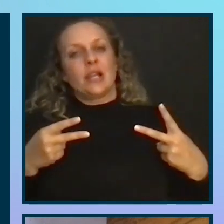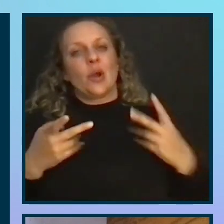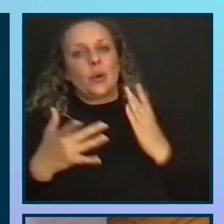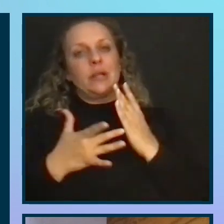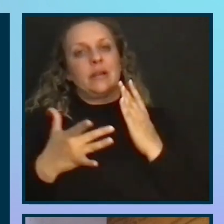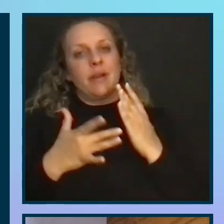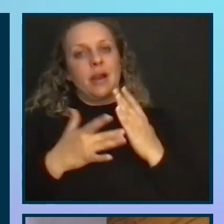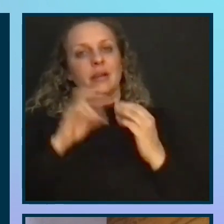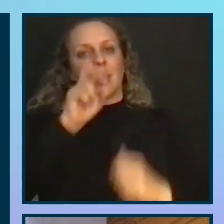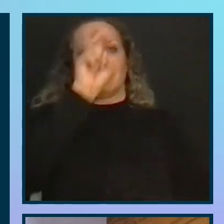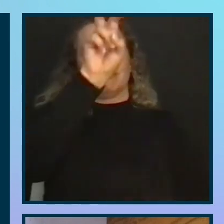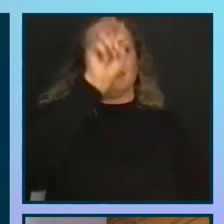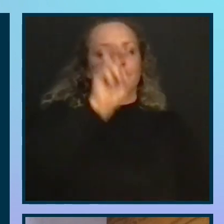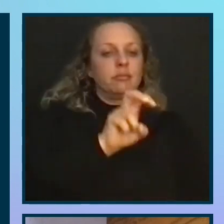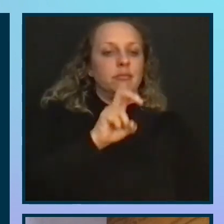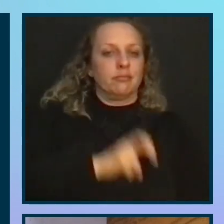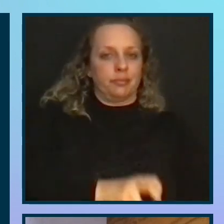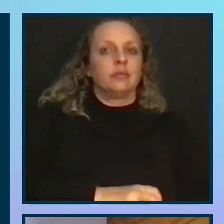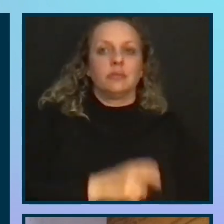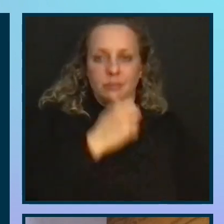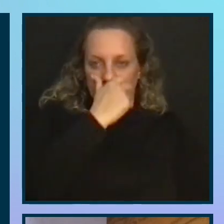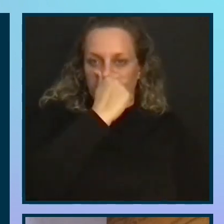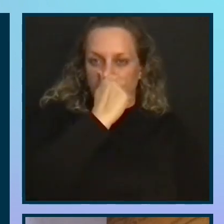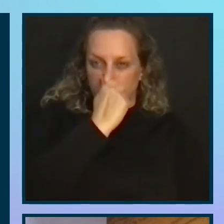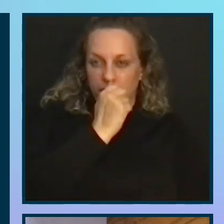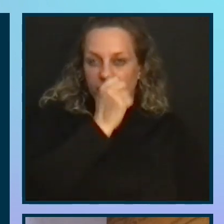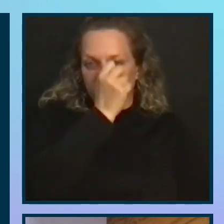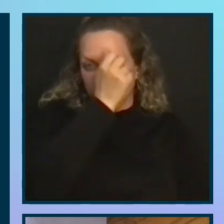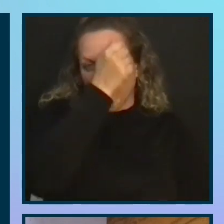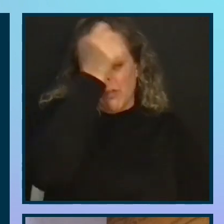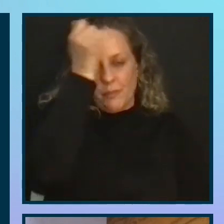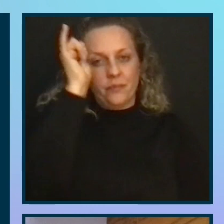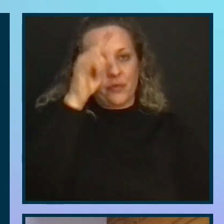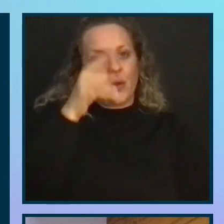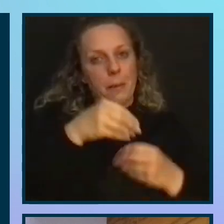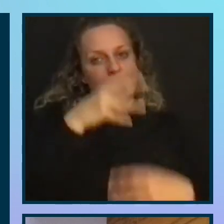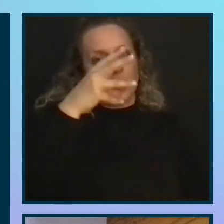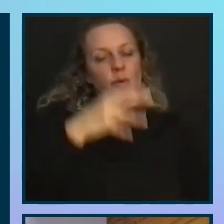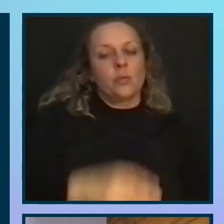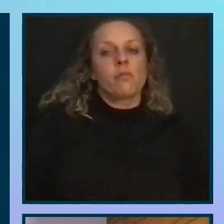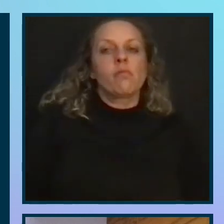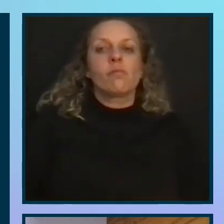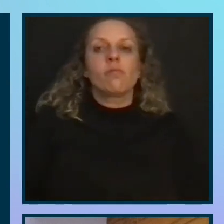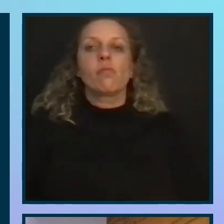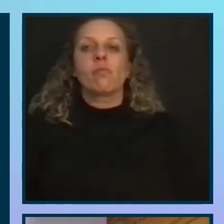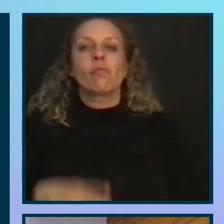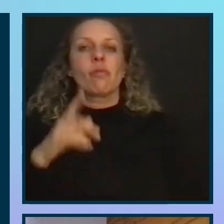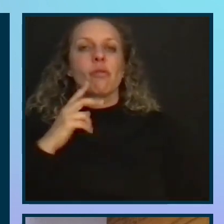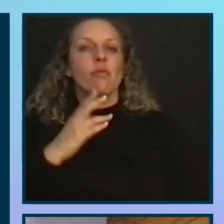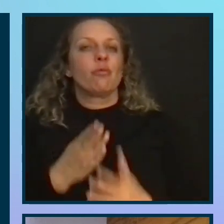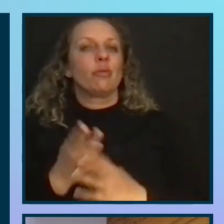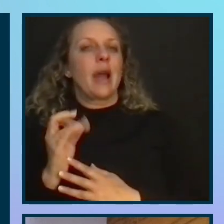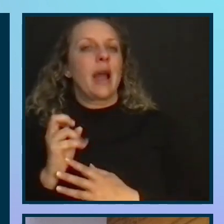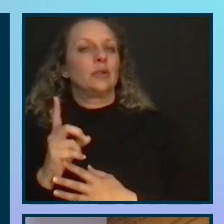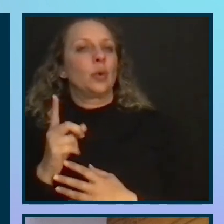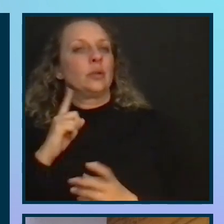so the iOS rotor or the Android local context menu, and the focus areas were outlined